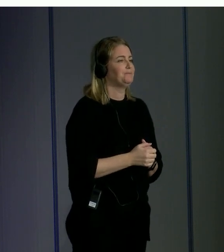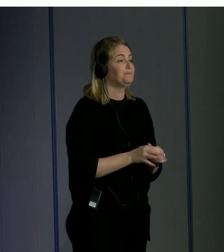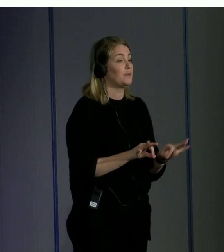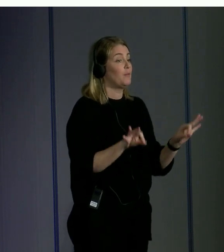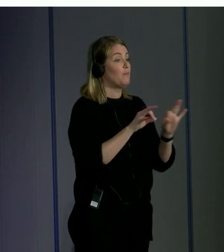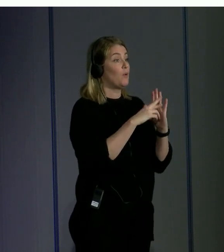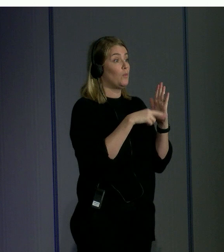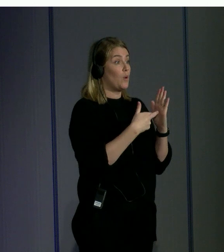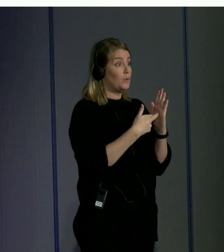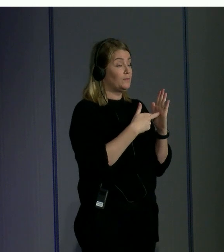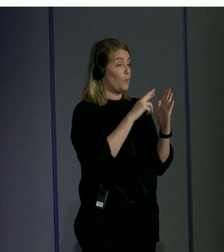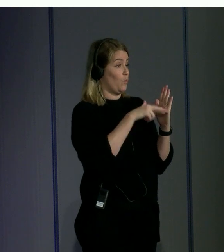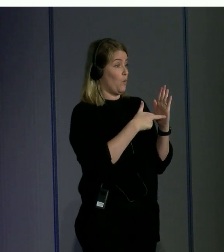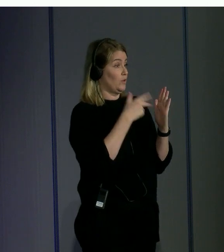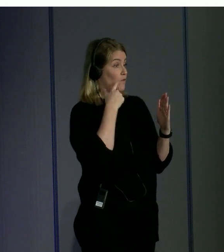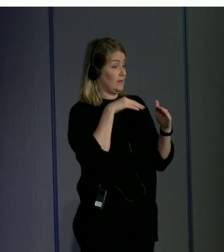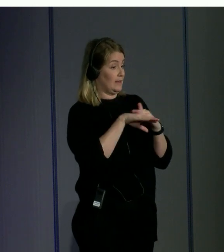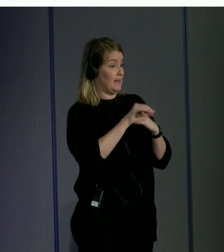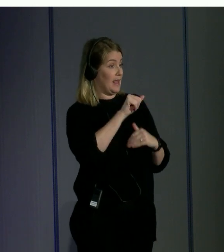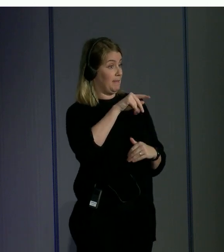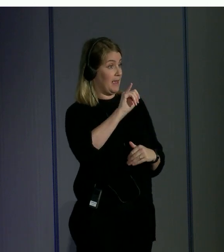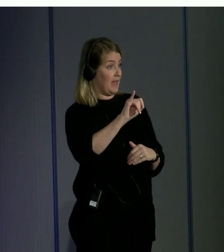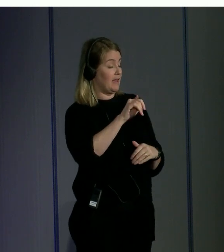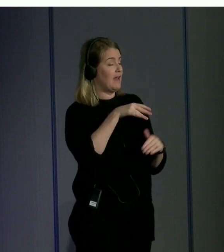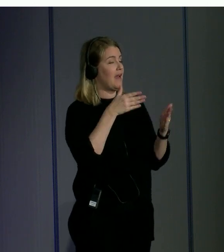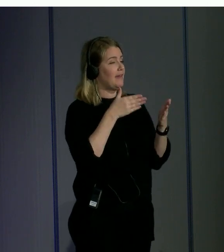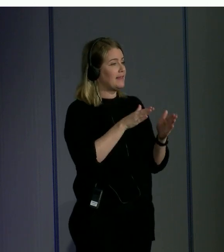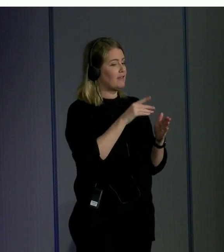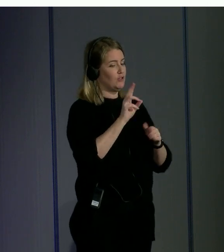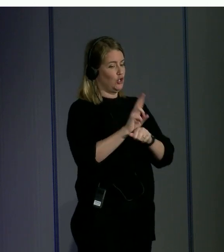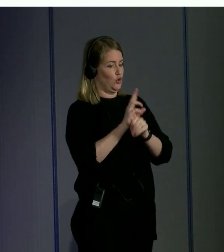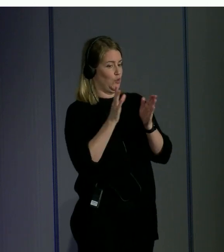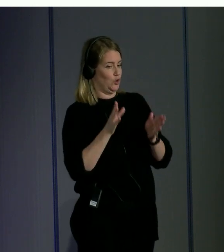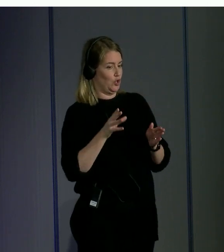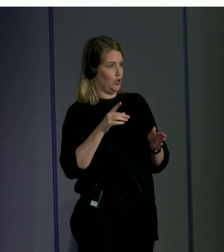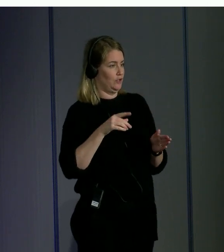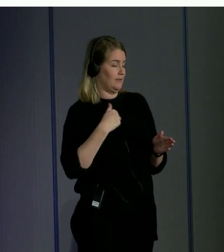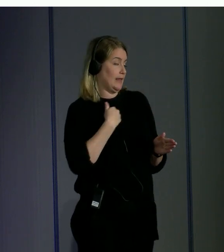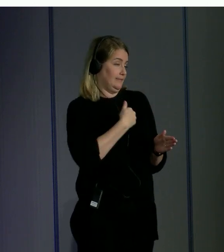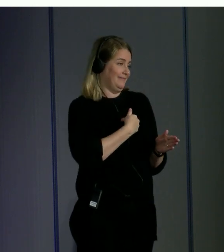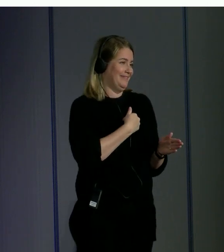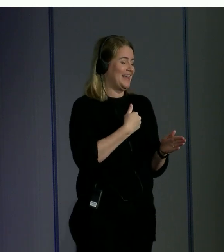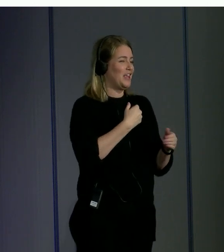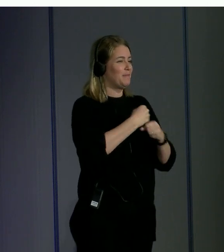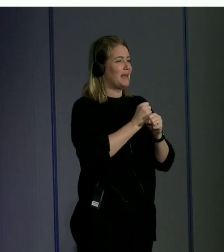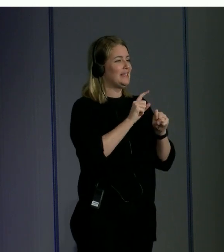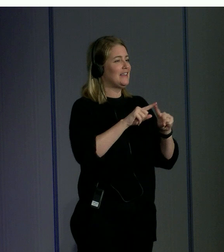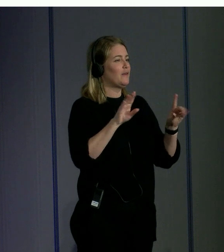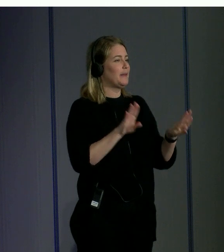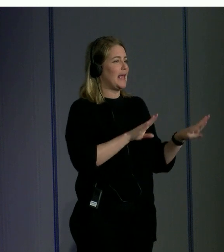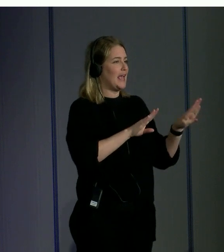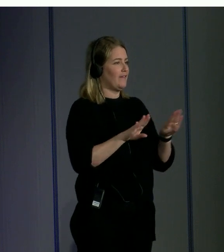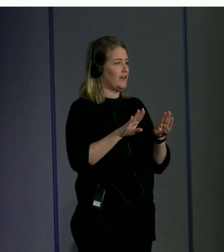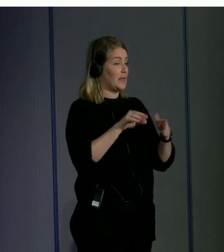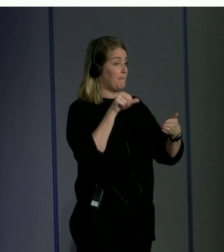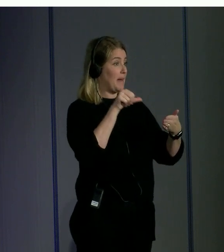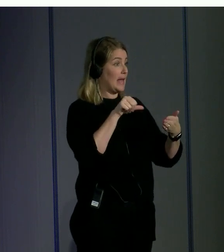Roles within accessibility API allow users to create, allow us to create different behaviors. Button.